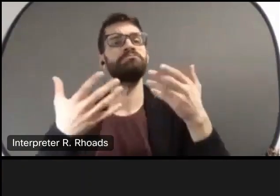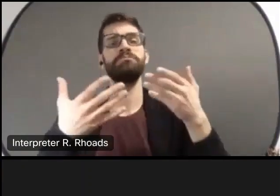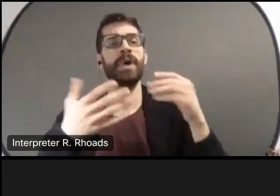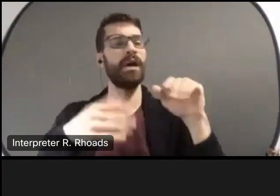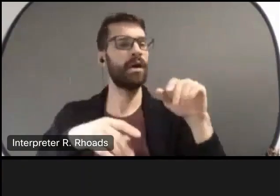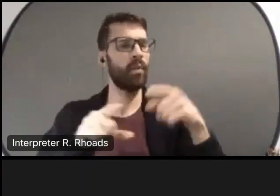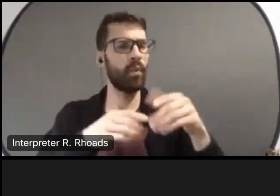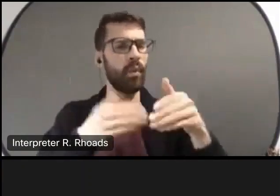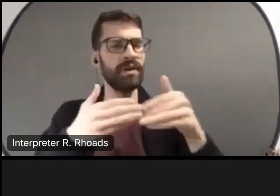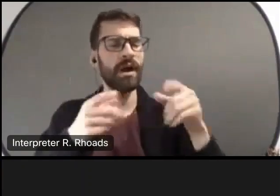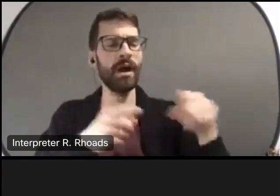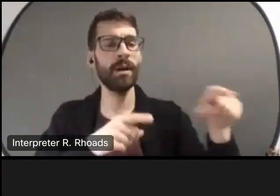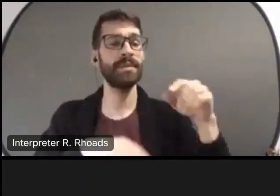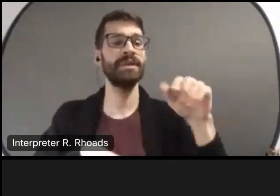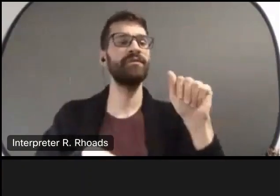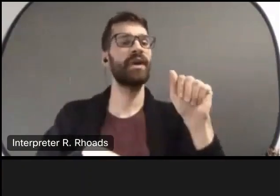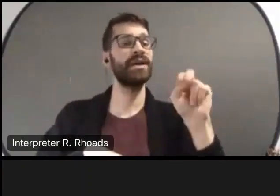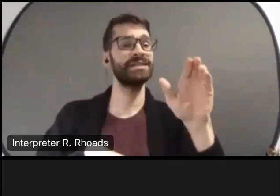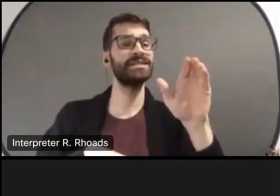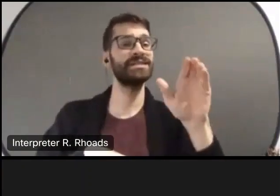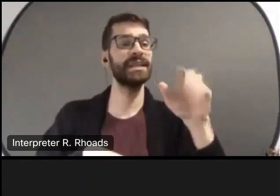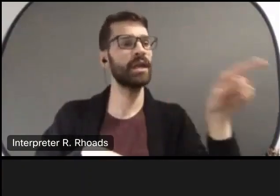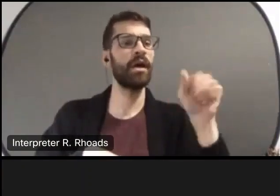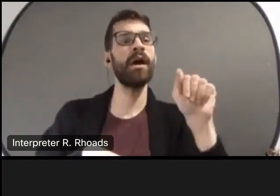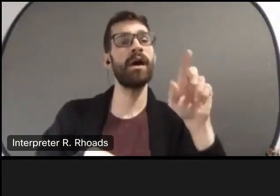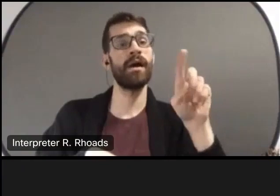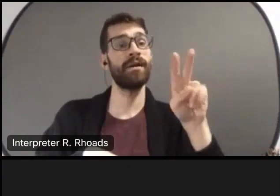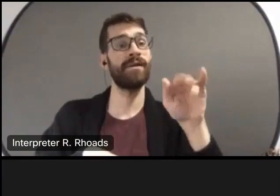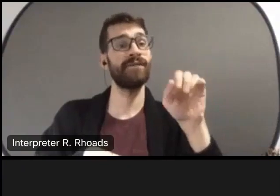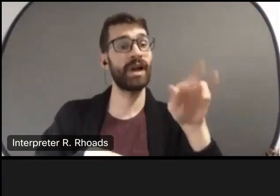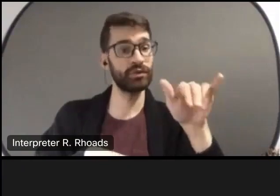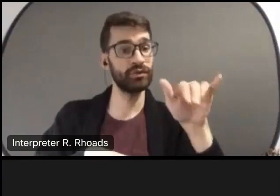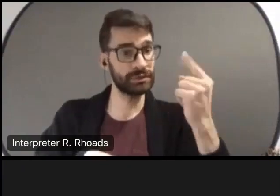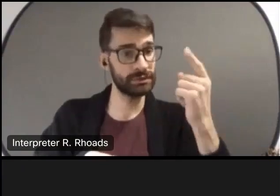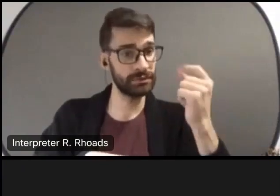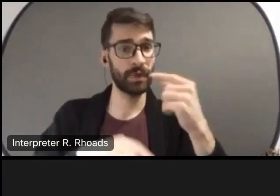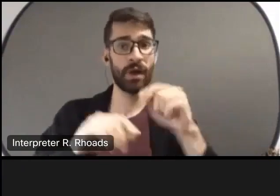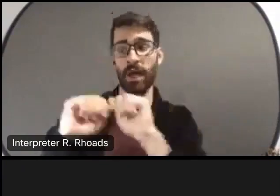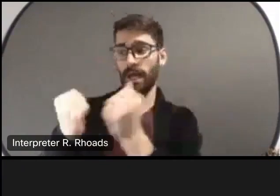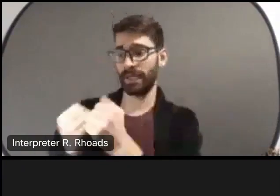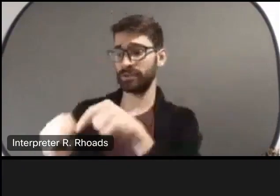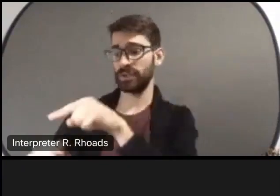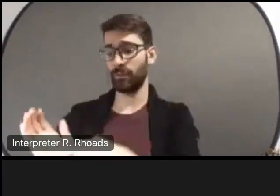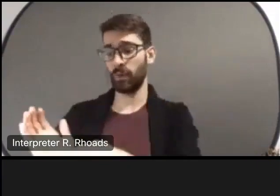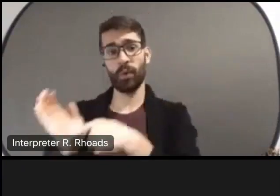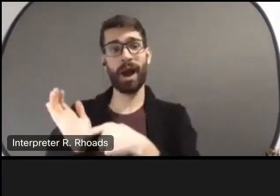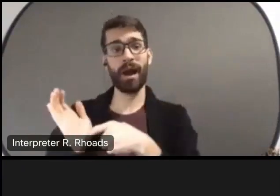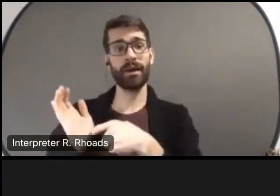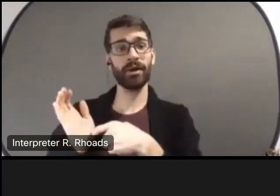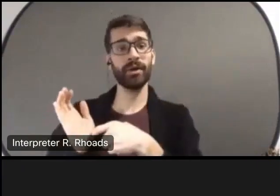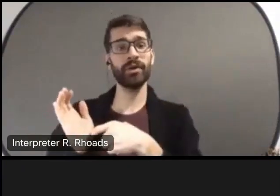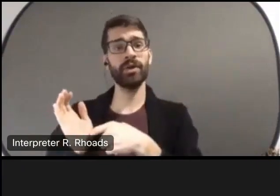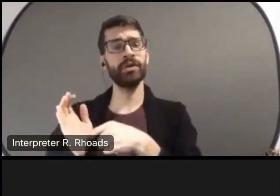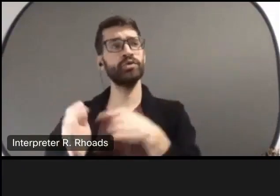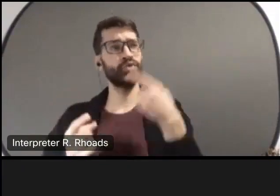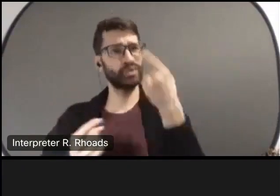advisory ... you know even where agencies are required to give special consideration to your